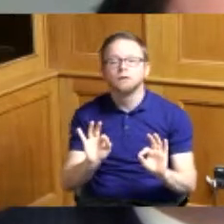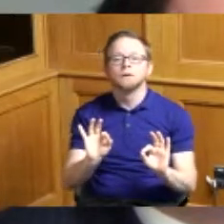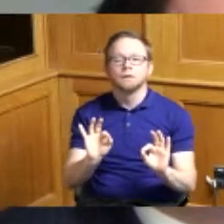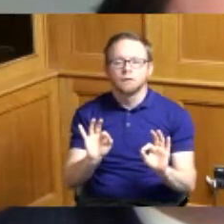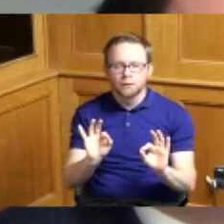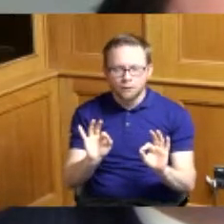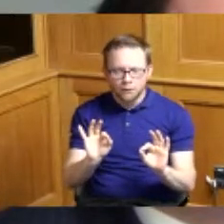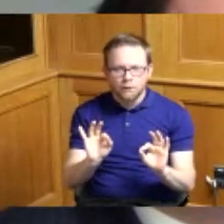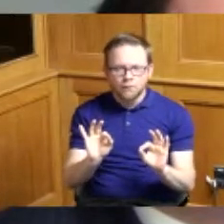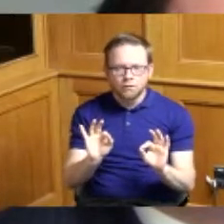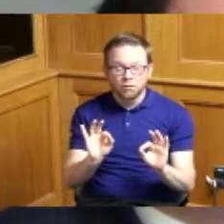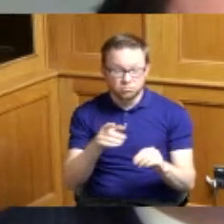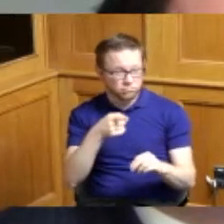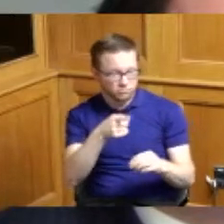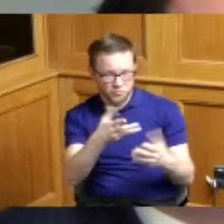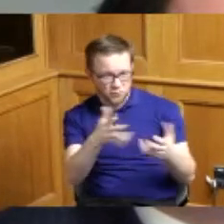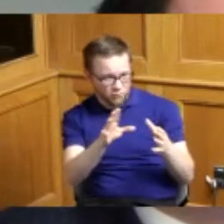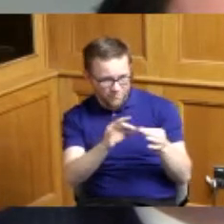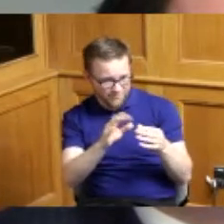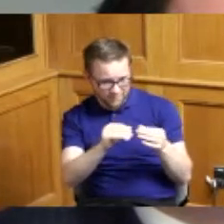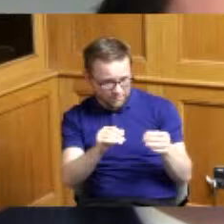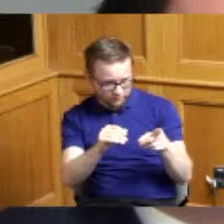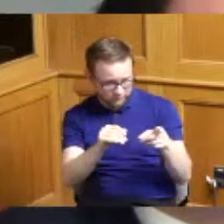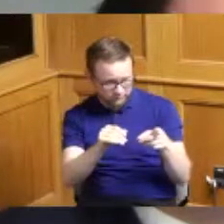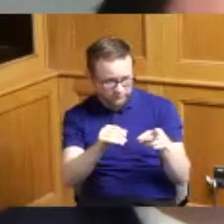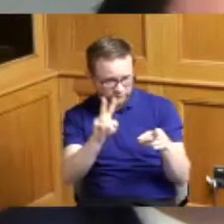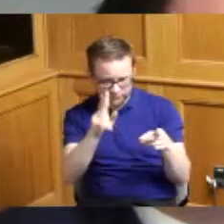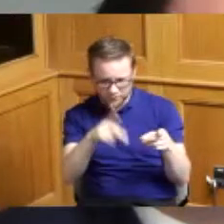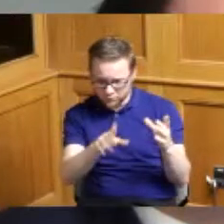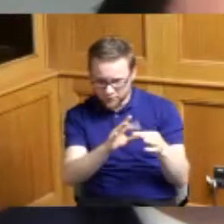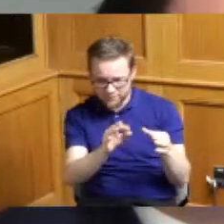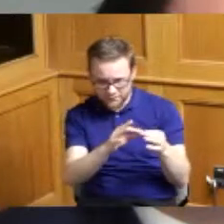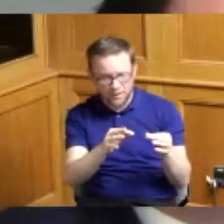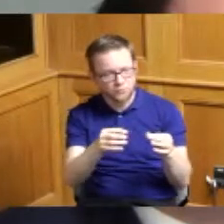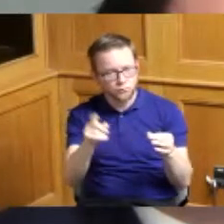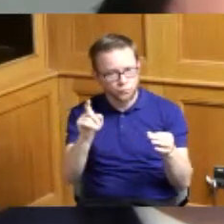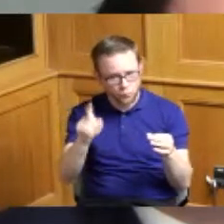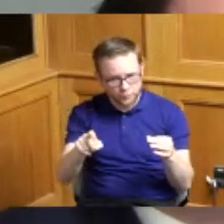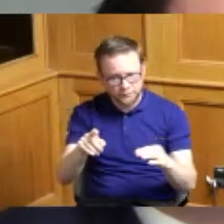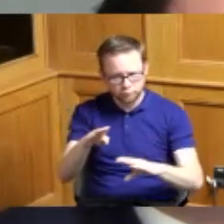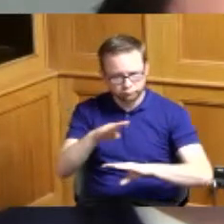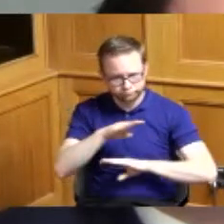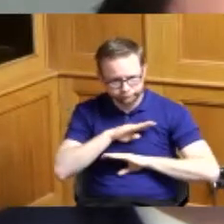to as you indicated Madam Vice President to assure that we are meeting the the terms uh we have we